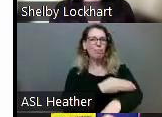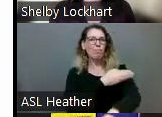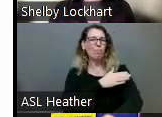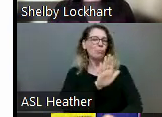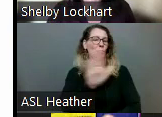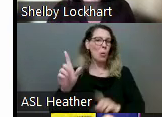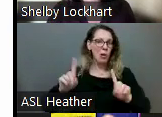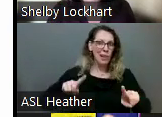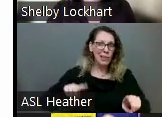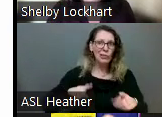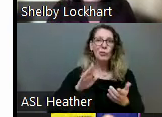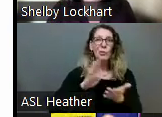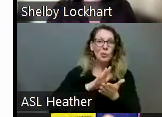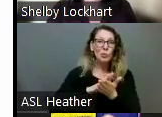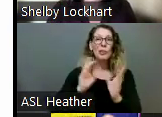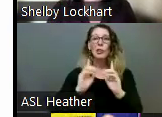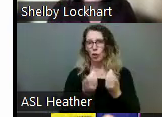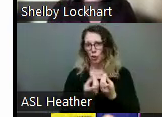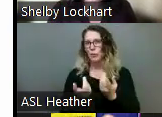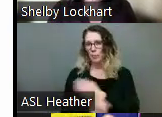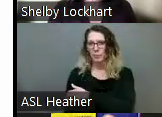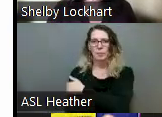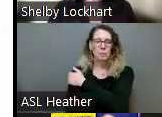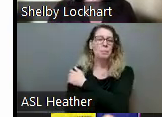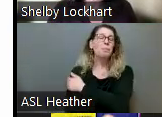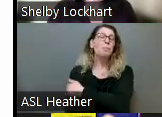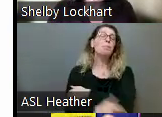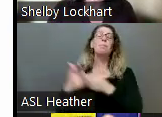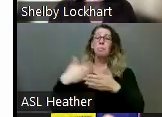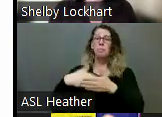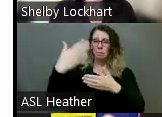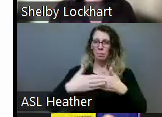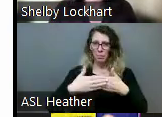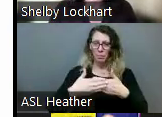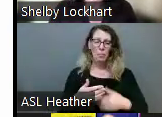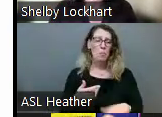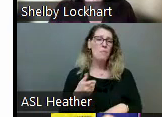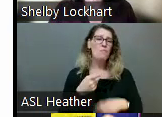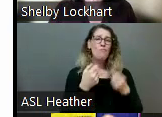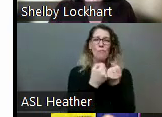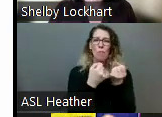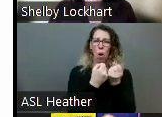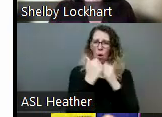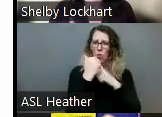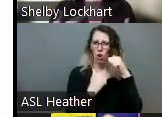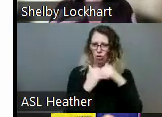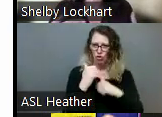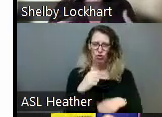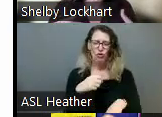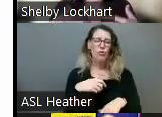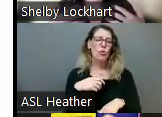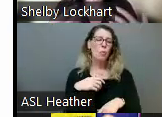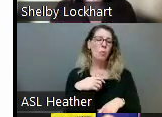your District. The next thing that I'll share around these supportive structures is just really